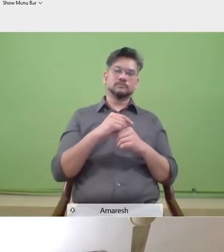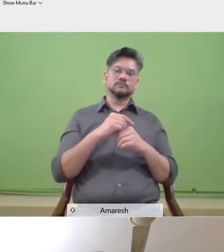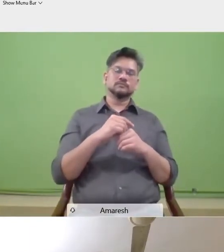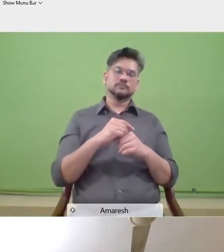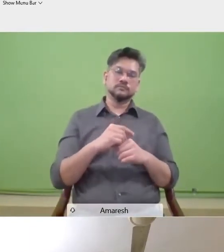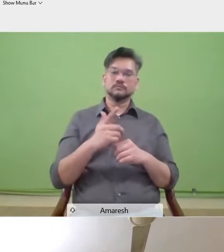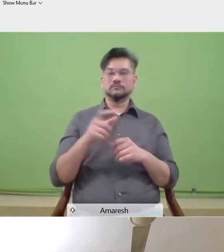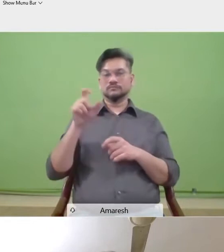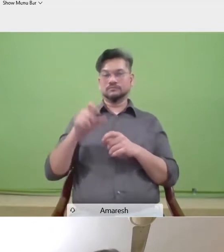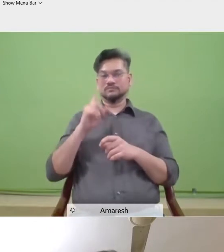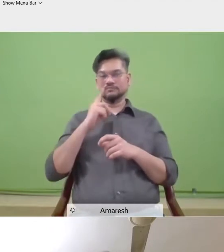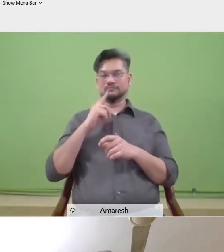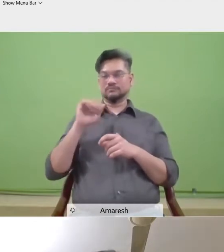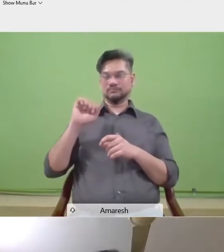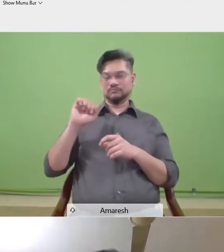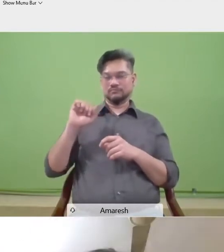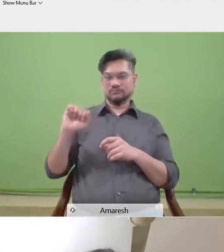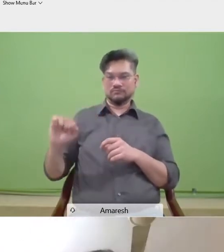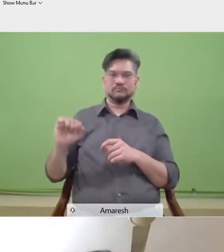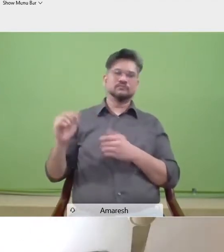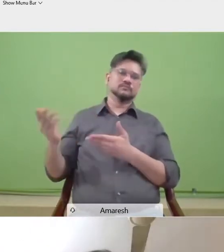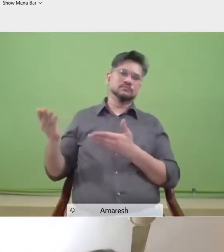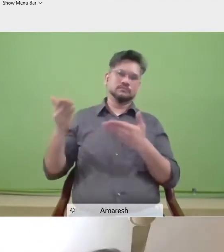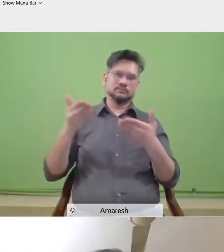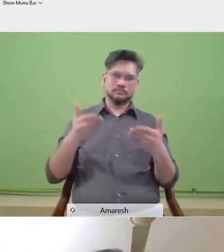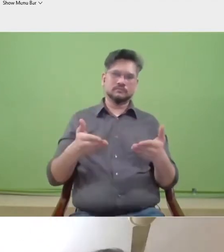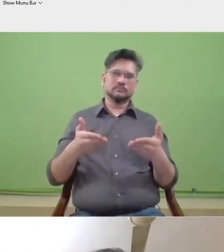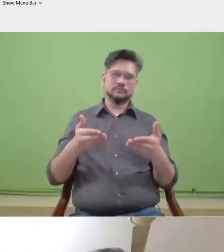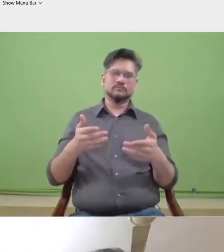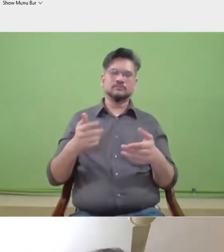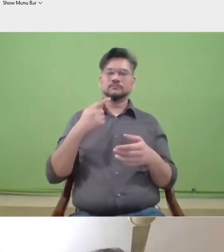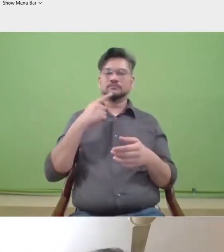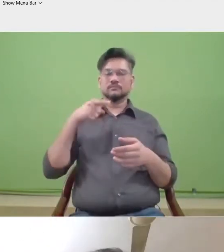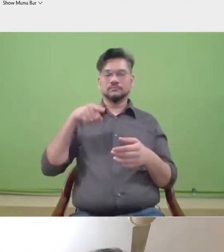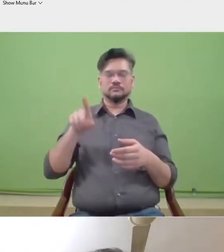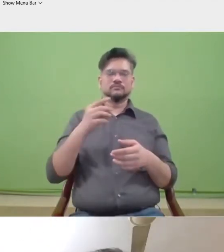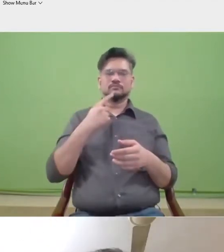being heard he said it is not difficult at all it is only probably an initial